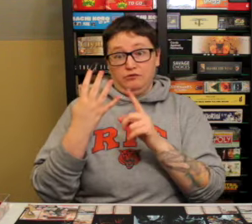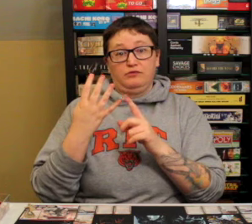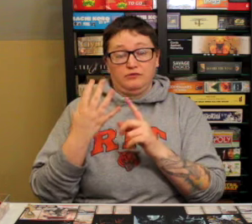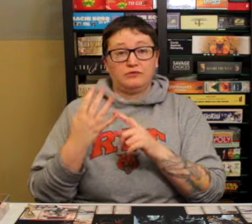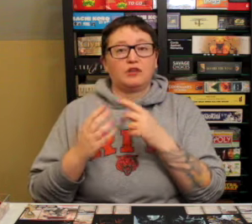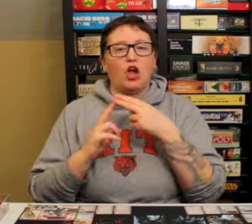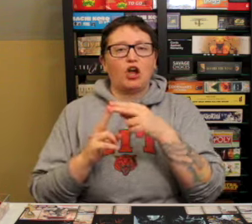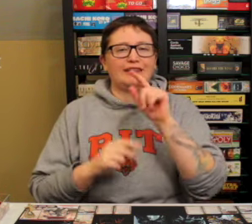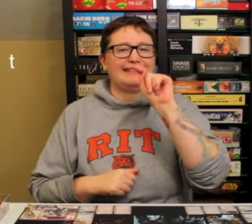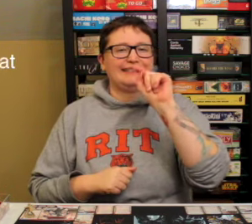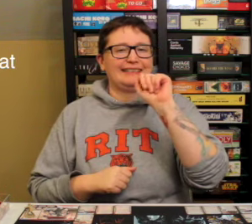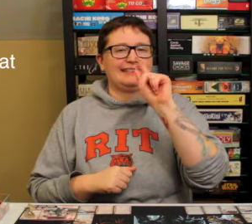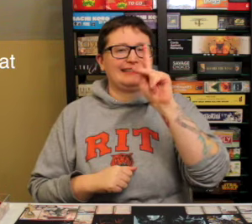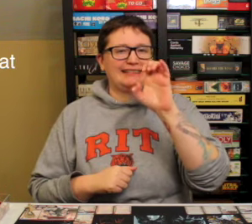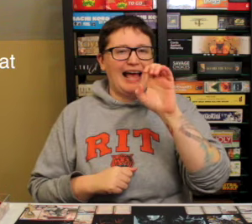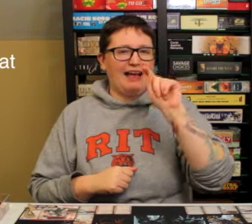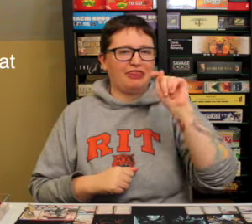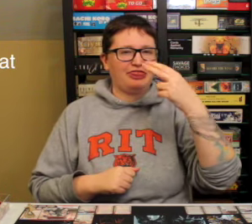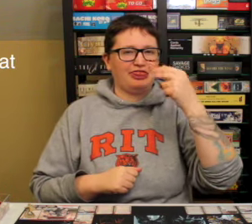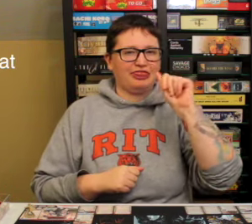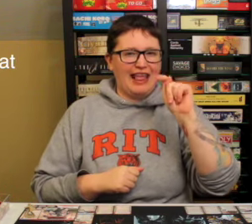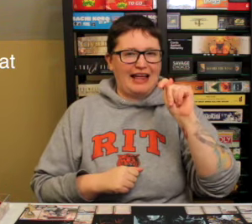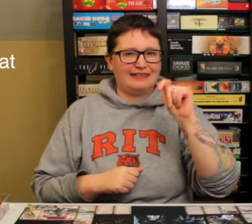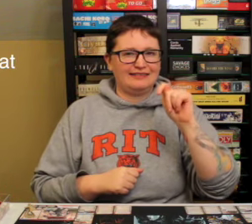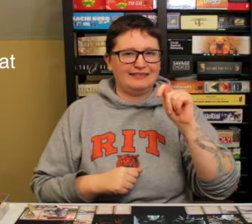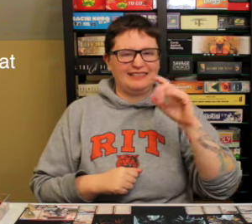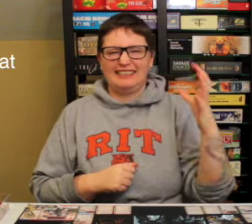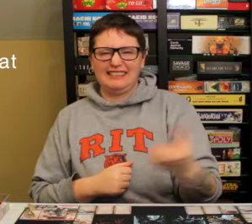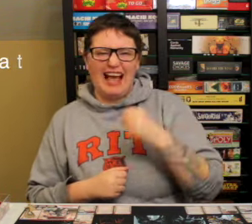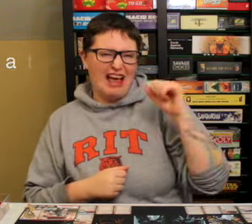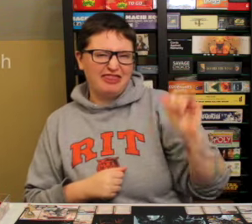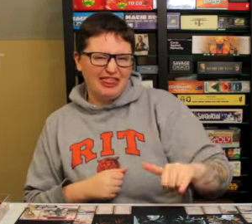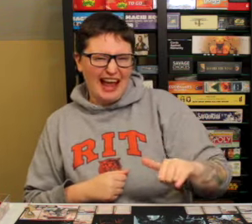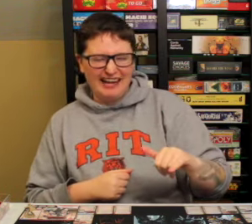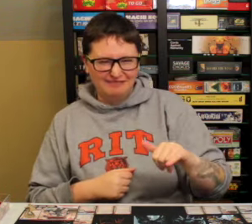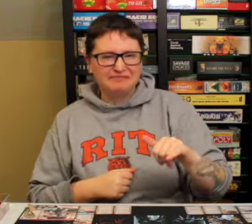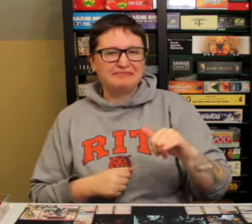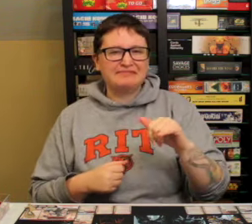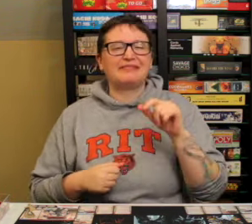The fourth type is called take that. Take that.